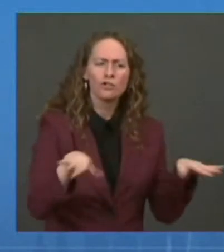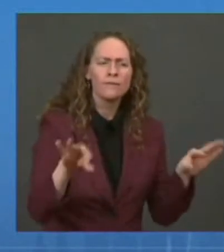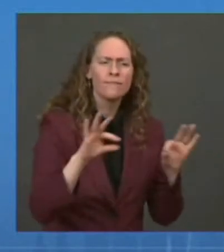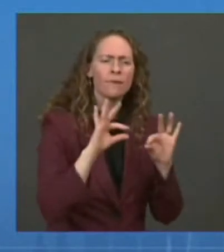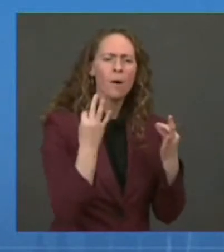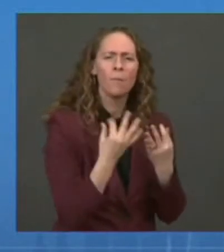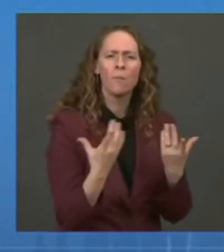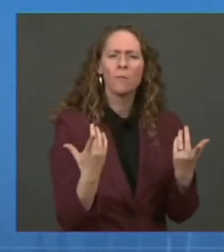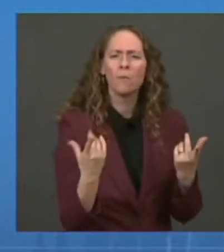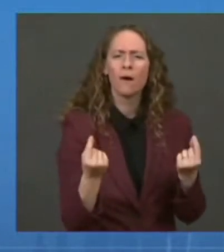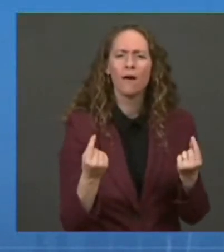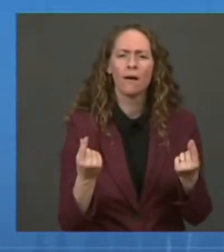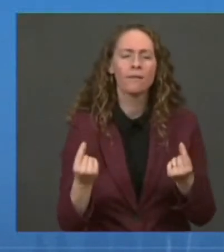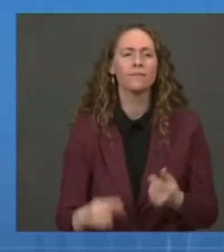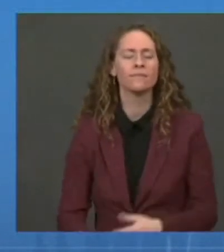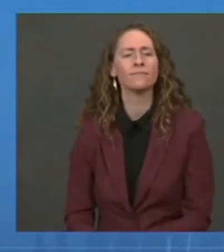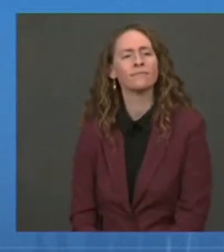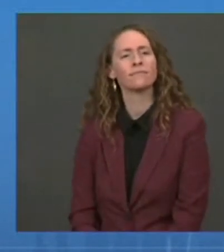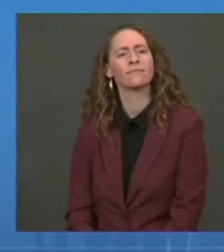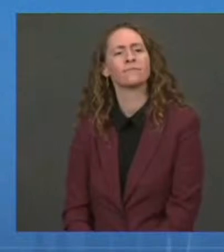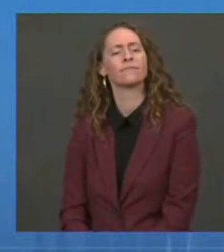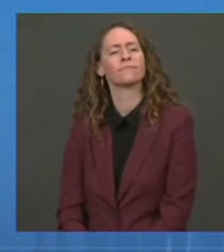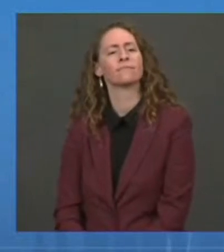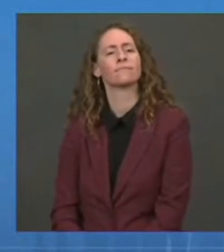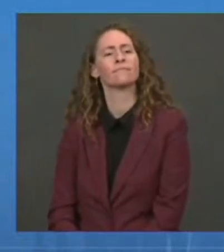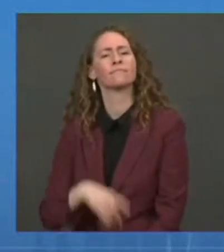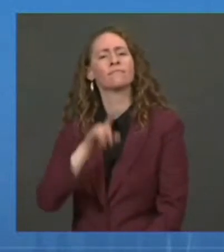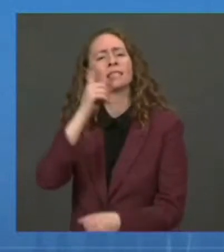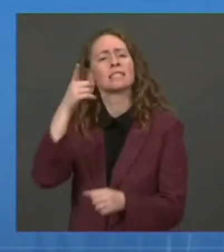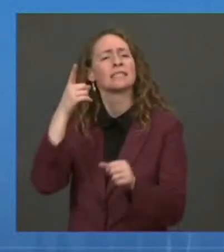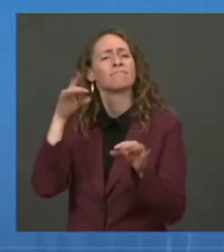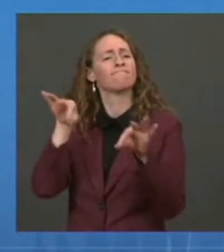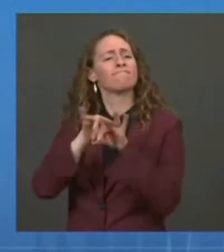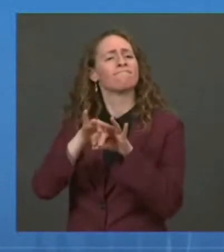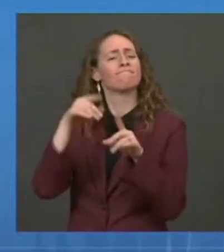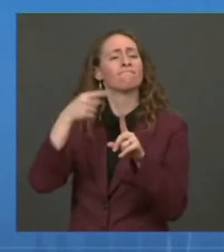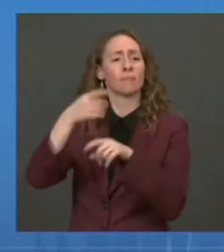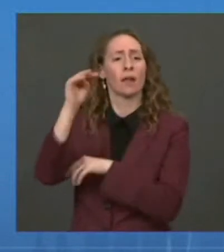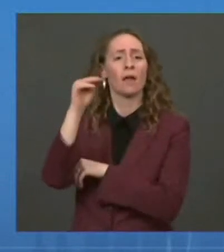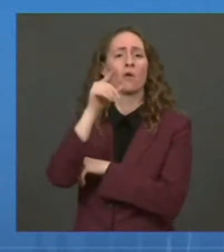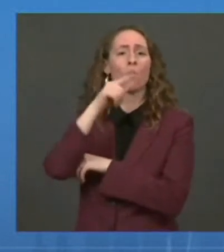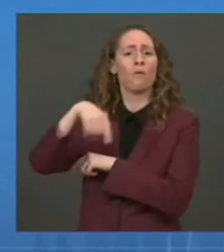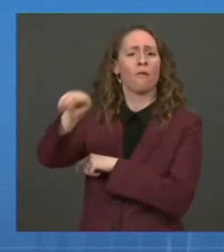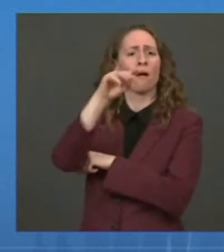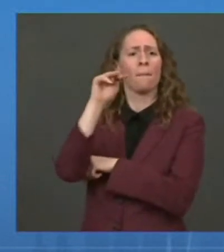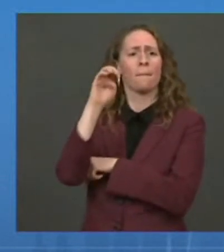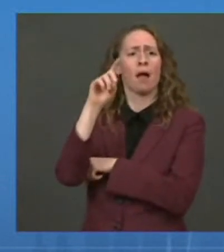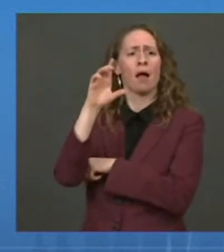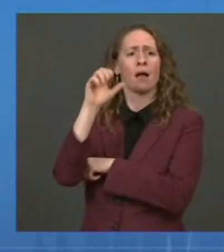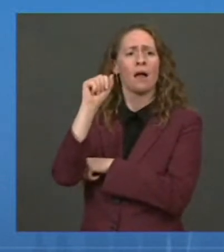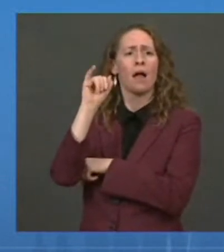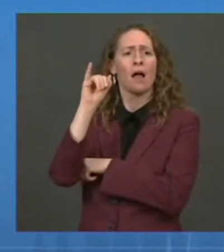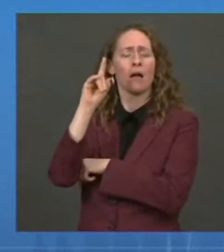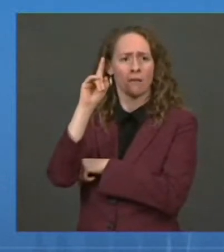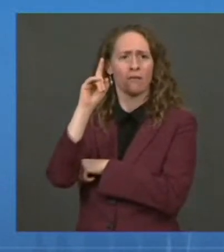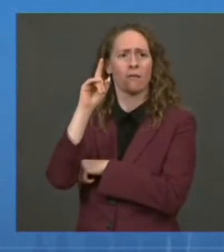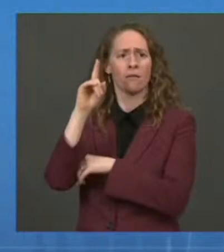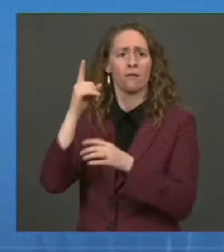CHILDREN AND FAMILIES WHEN IT COMES TO COVID VACCINES FOR KIDS. WE WANT TO HELP MORE PARENTS MAKE IMPORTANT DECISIONS ABOUT